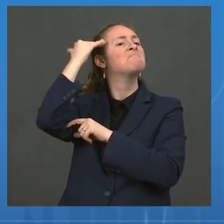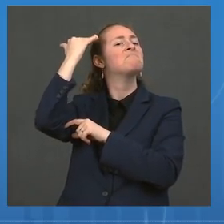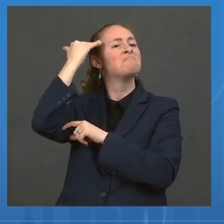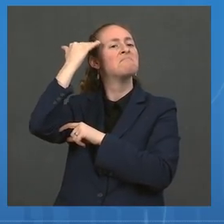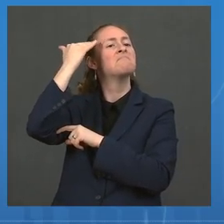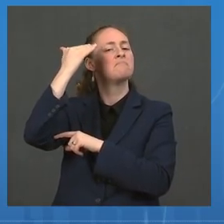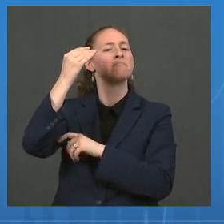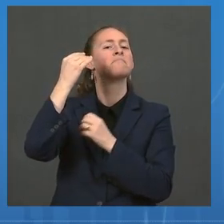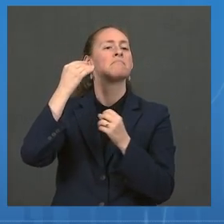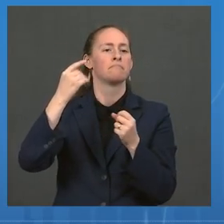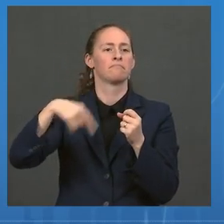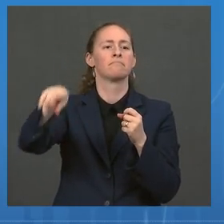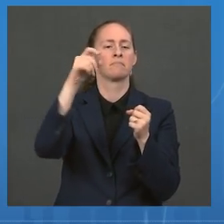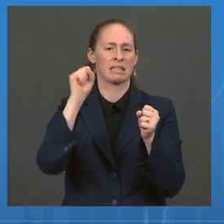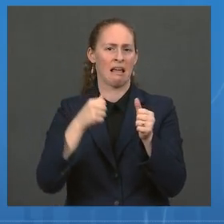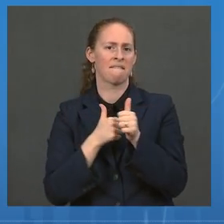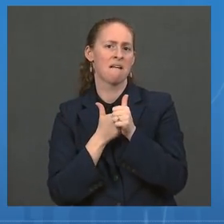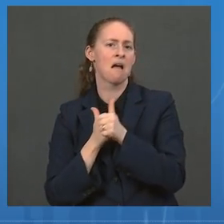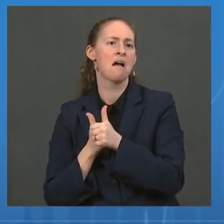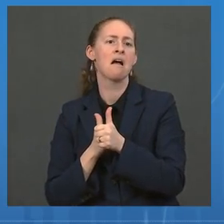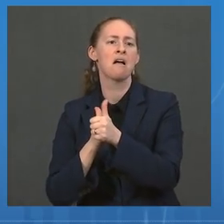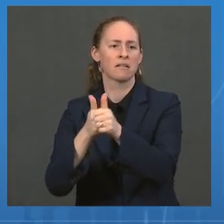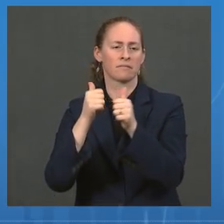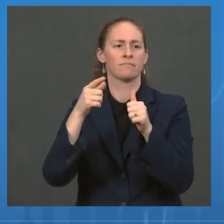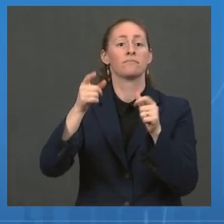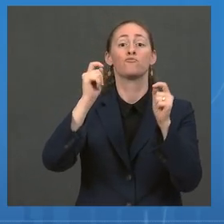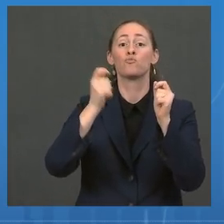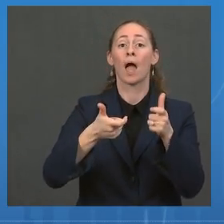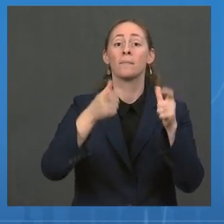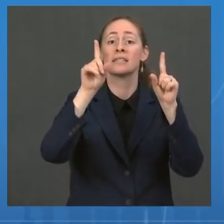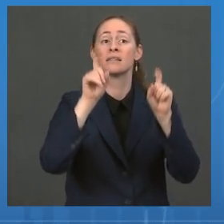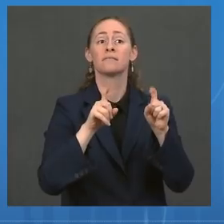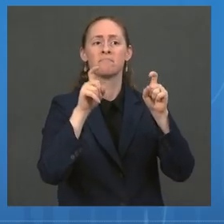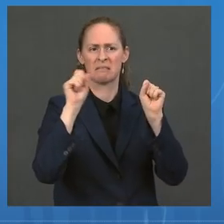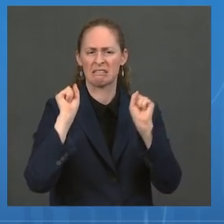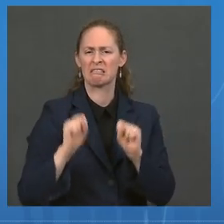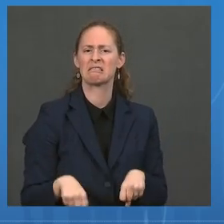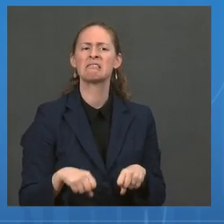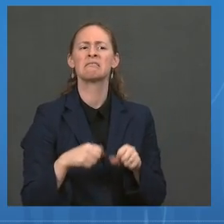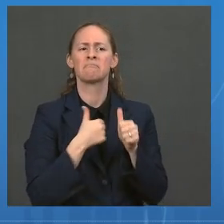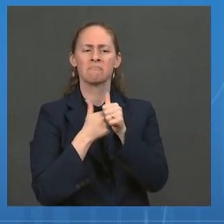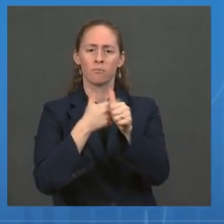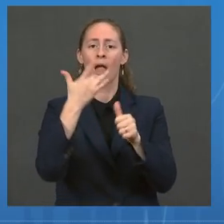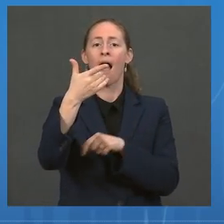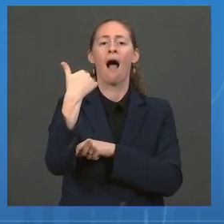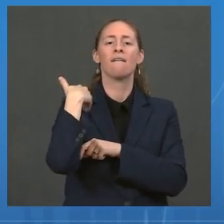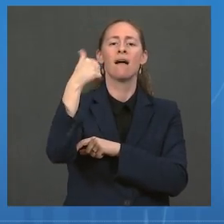point-of-care positivity. Some of these tests do so through an app. Many of the people who test through a rapid test